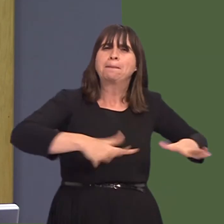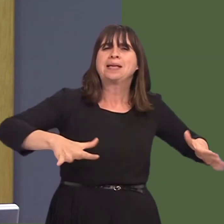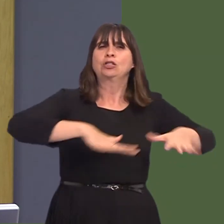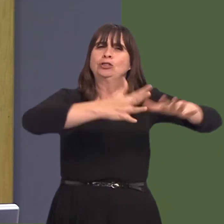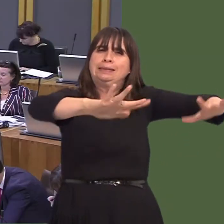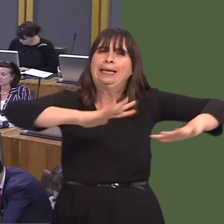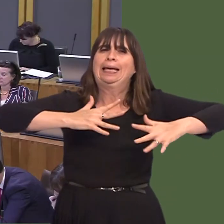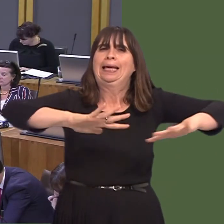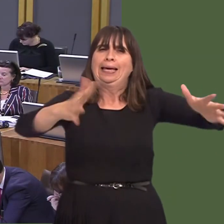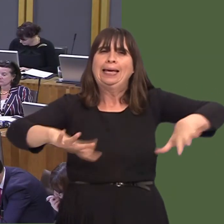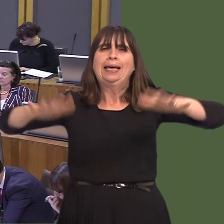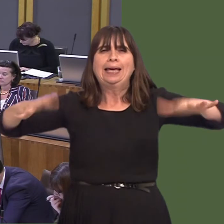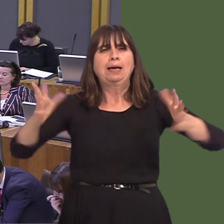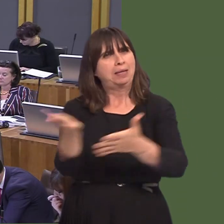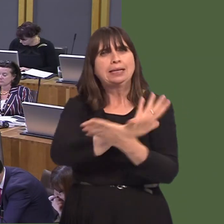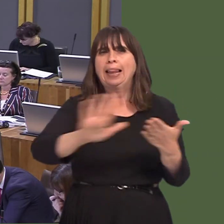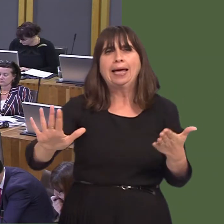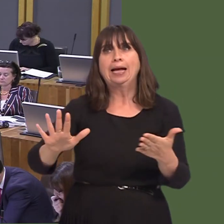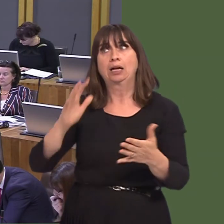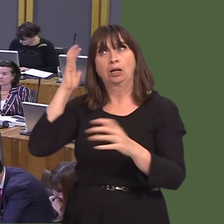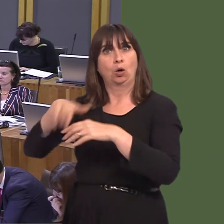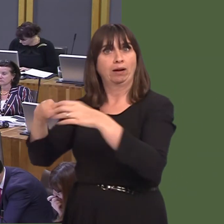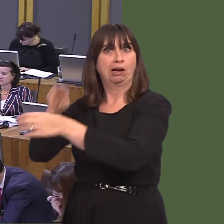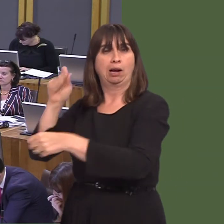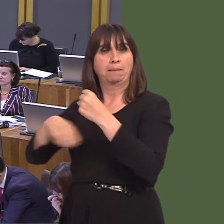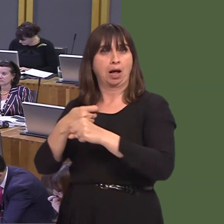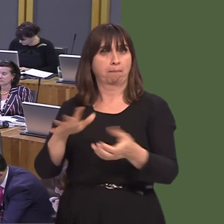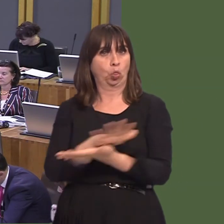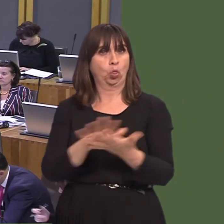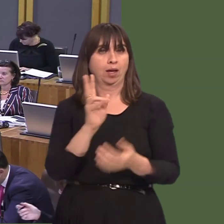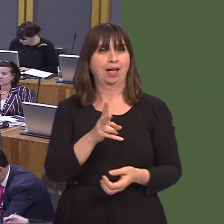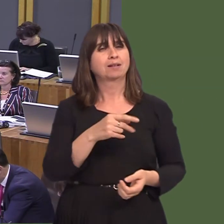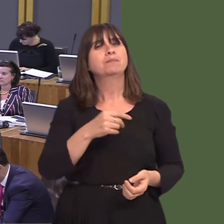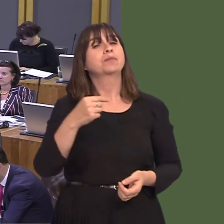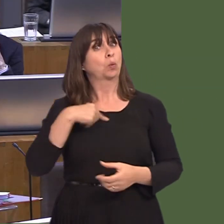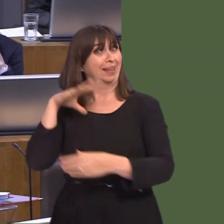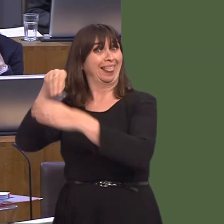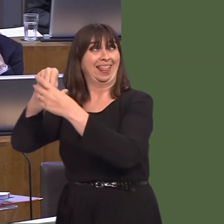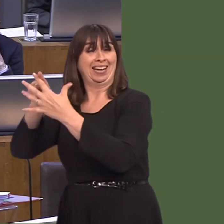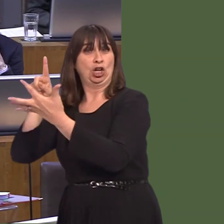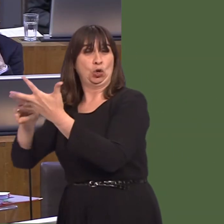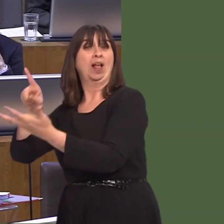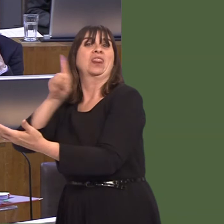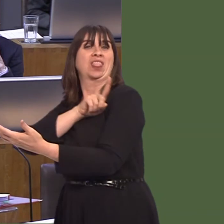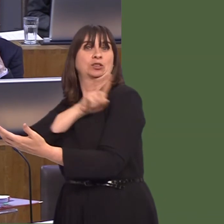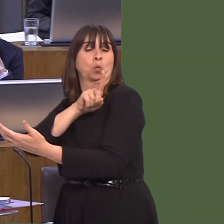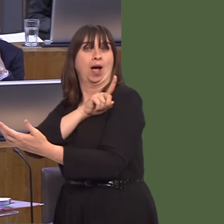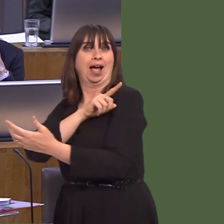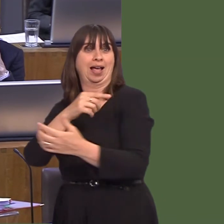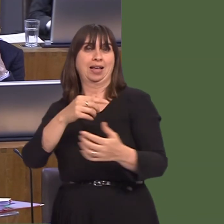Carwyn Jones AM: Well, it has to be said that it is our membership of the EU that drove